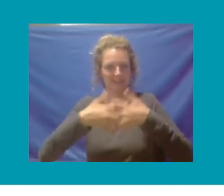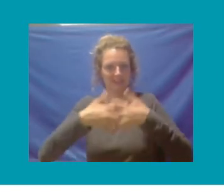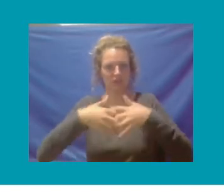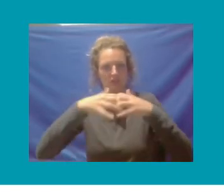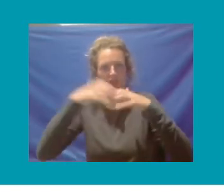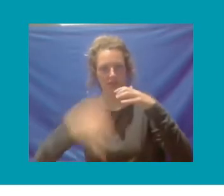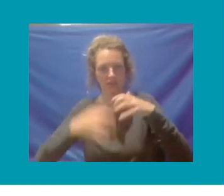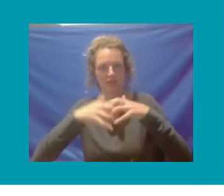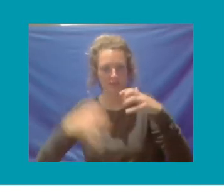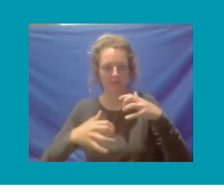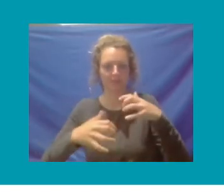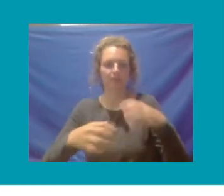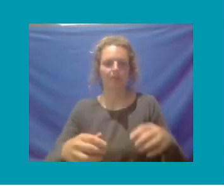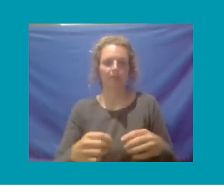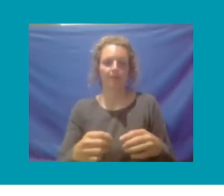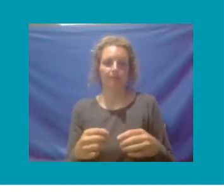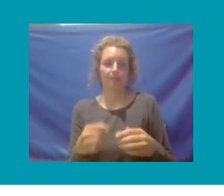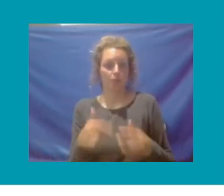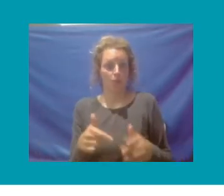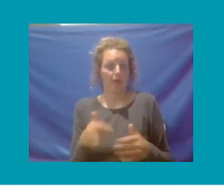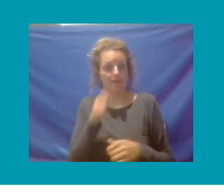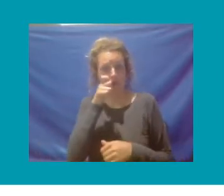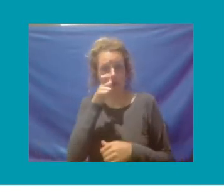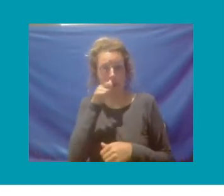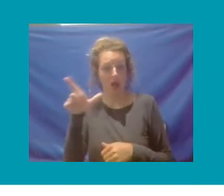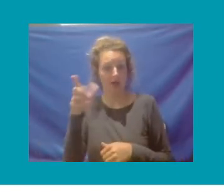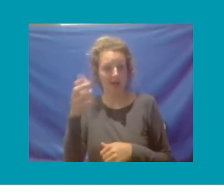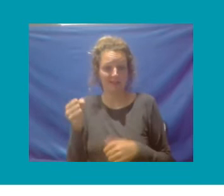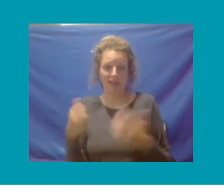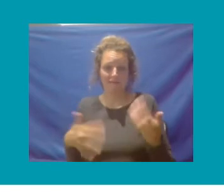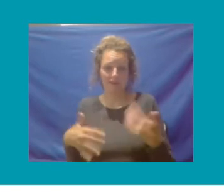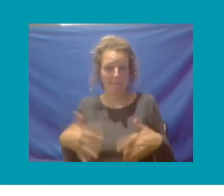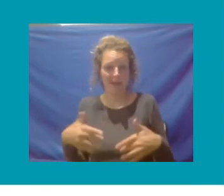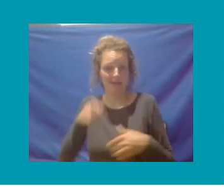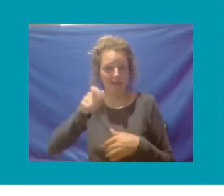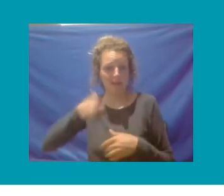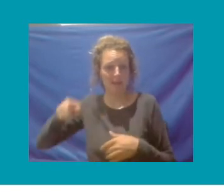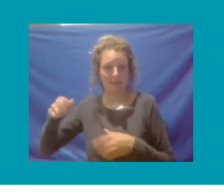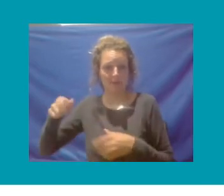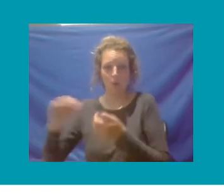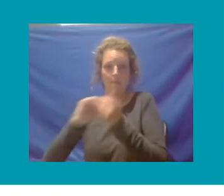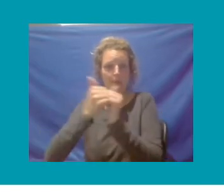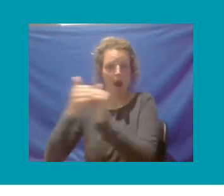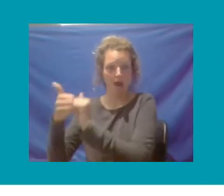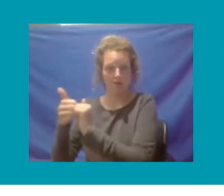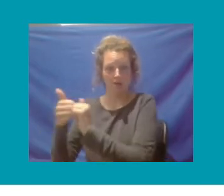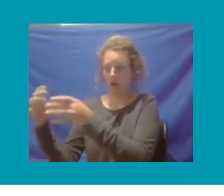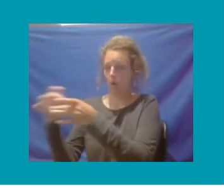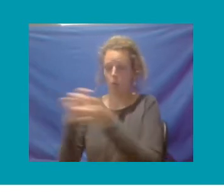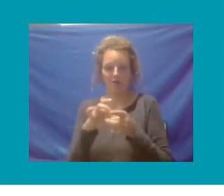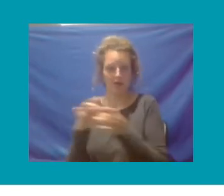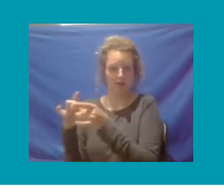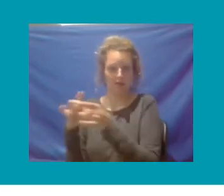us on on these kind of initiatives. And one of our partners are the Nesta Nesta Rapid Recovery Challenge,